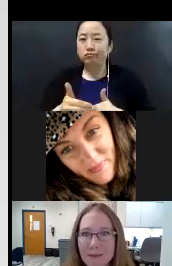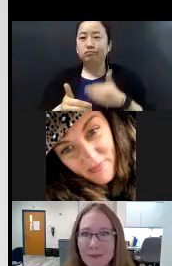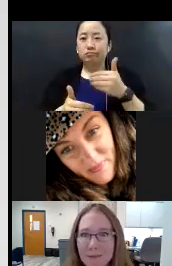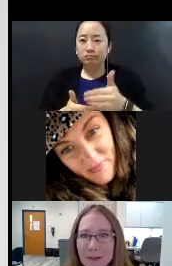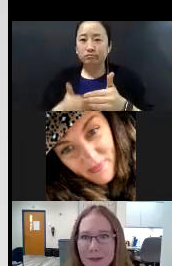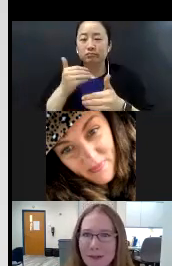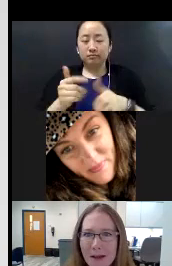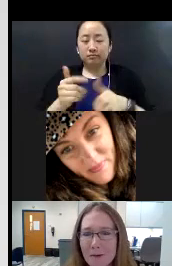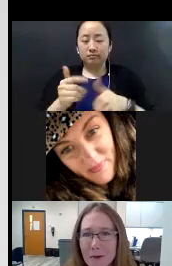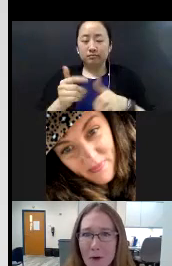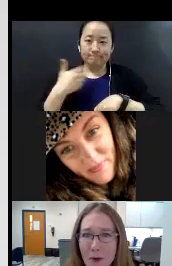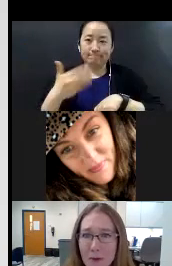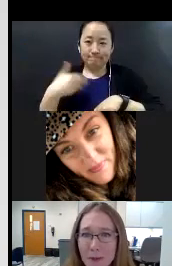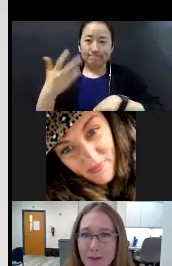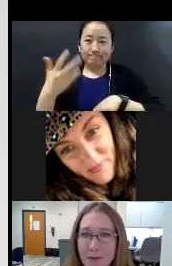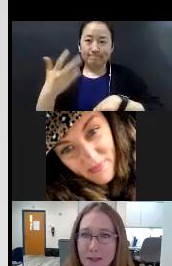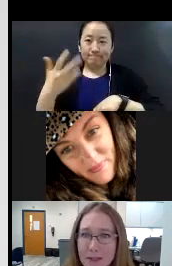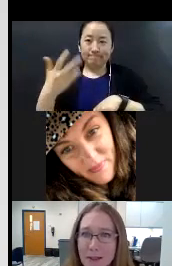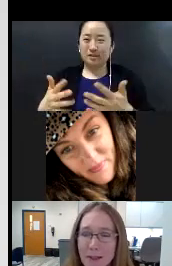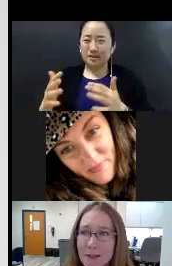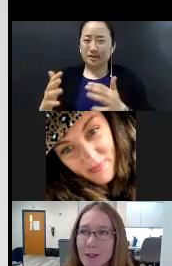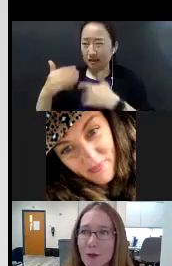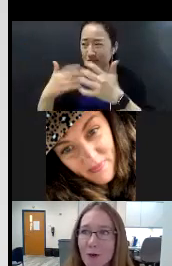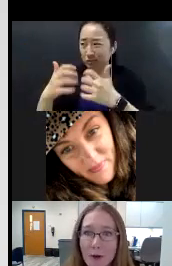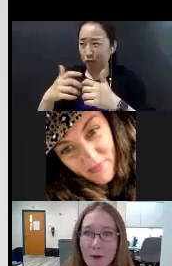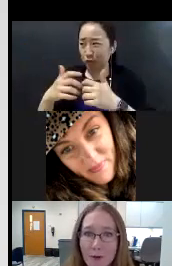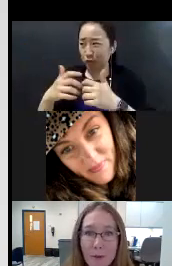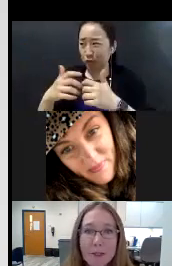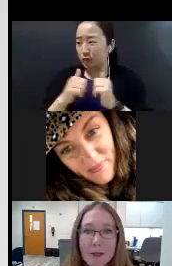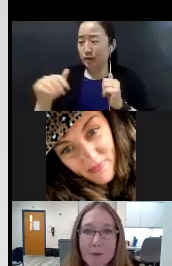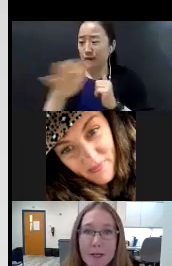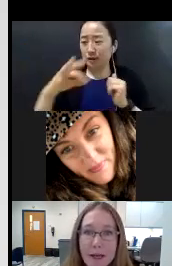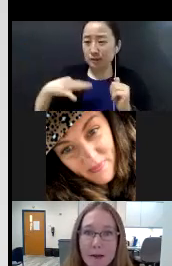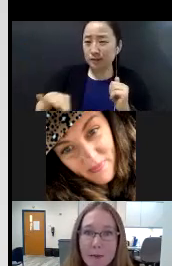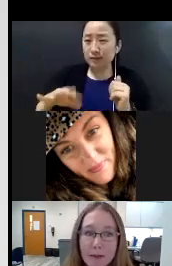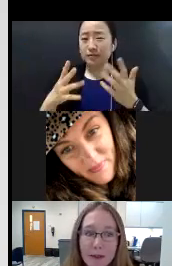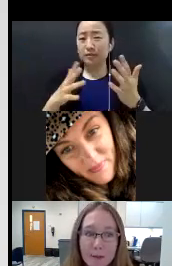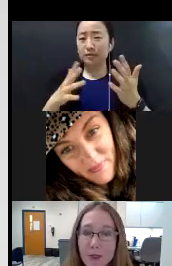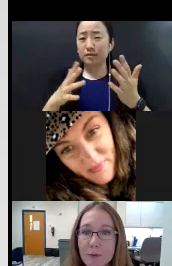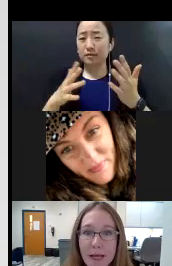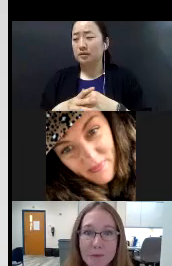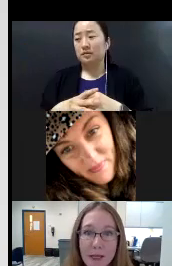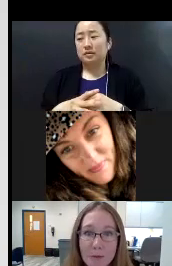WITH THEIR BENEFITS. FROM US ON A REHAB -- ACUTE REHAB SIDE WHEN WE